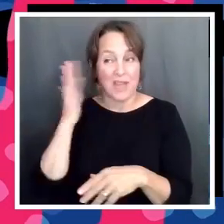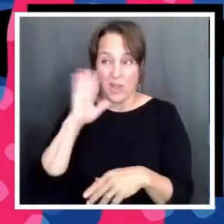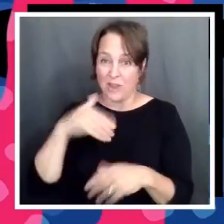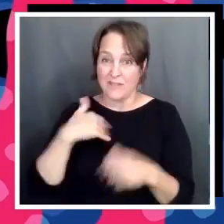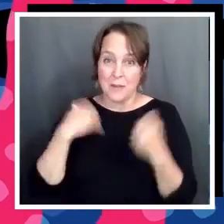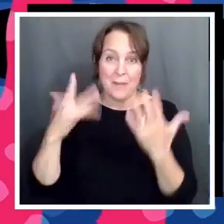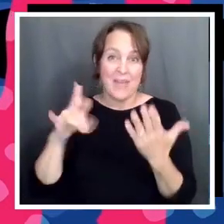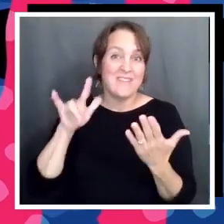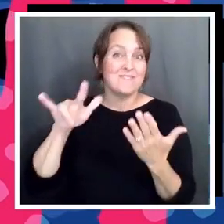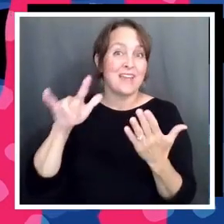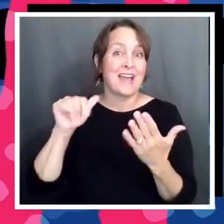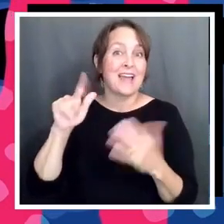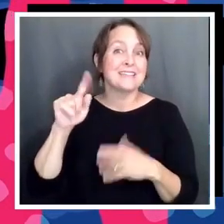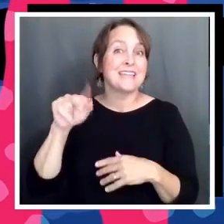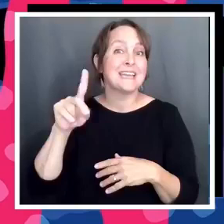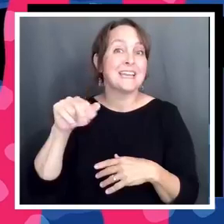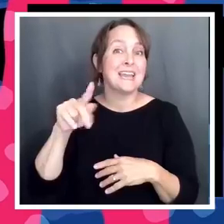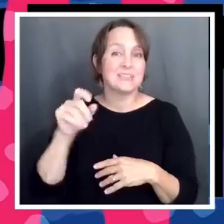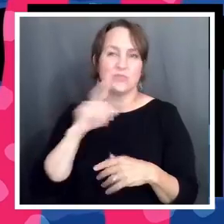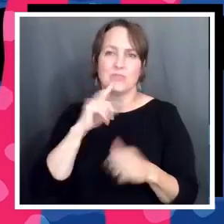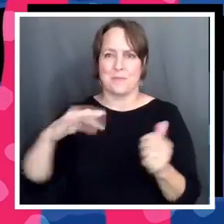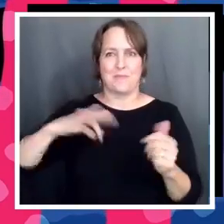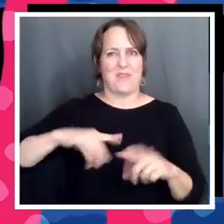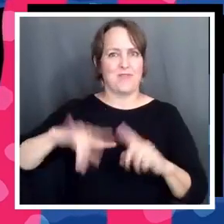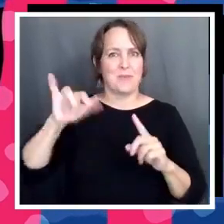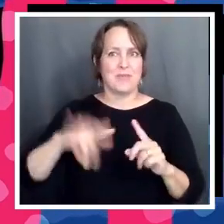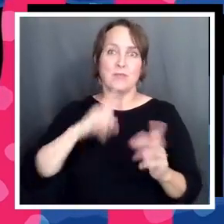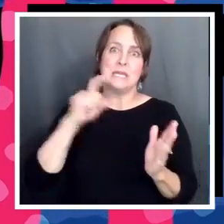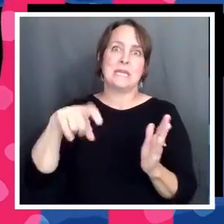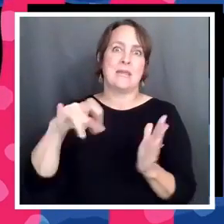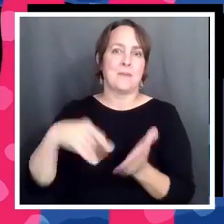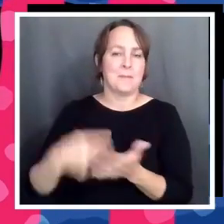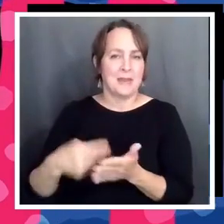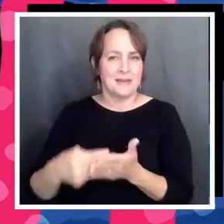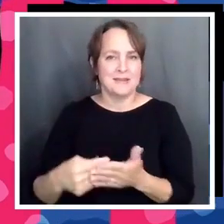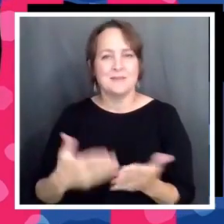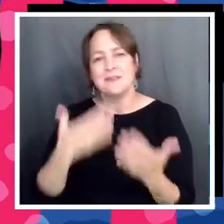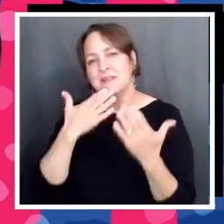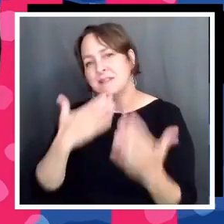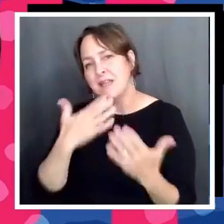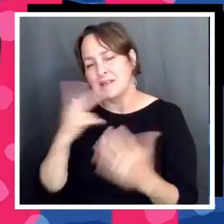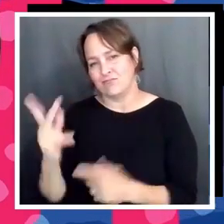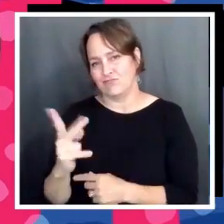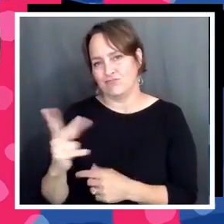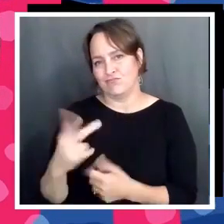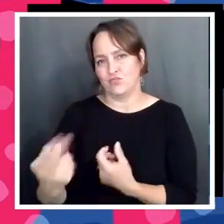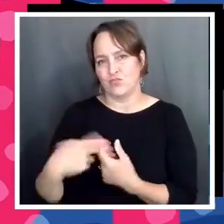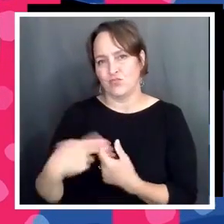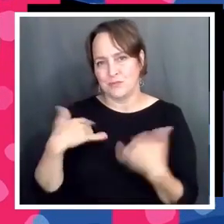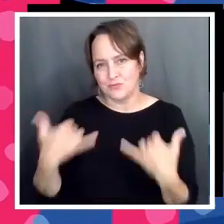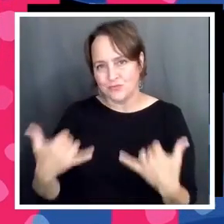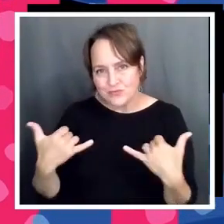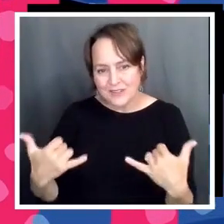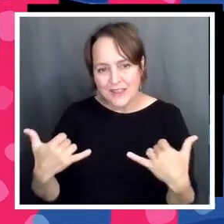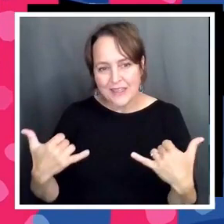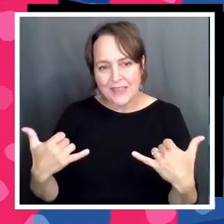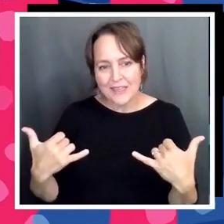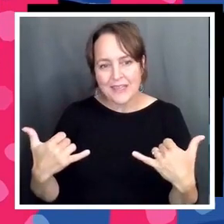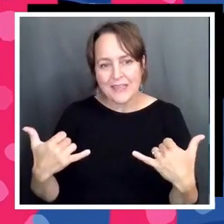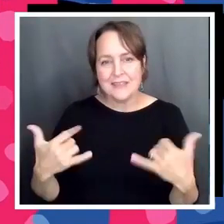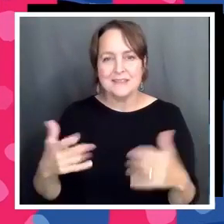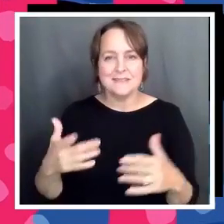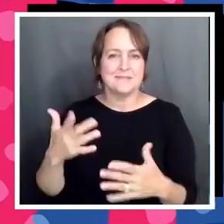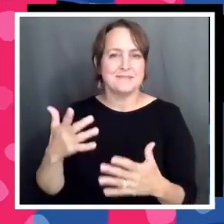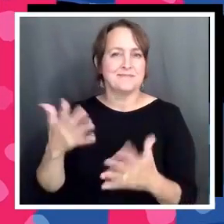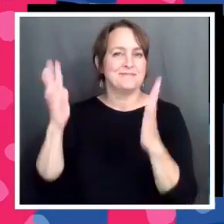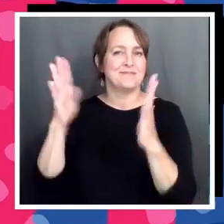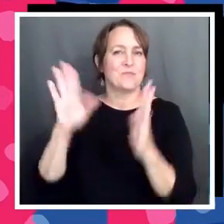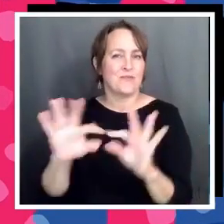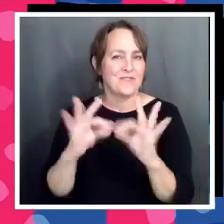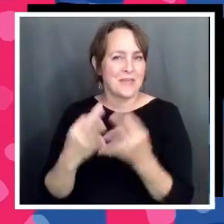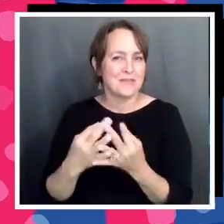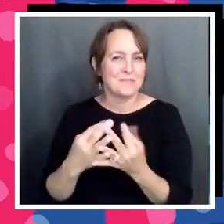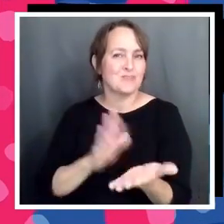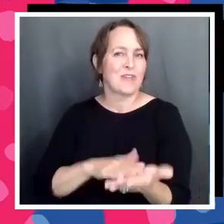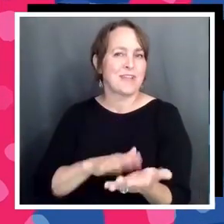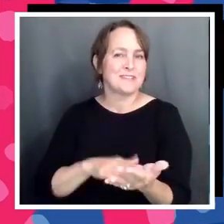HOW TO TAKE ADVANTAGE OF THIS